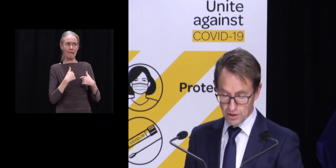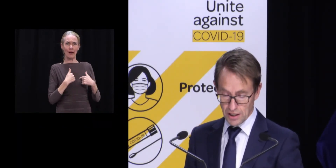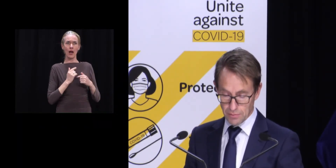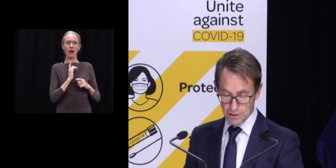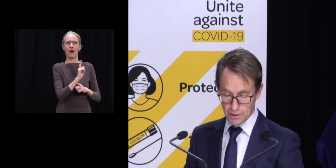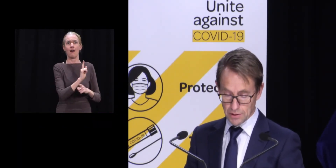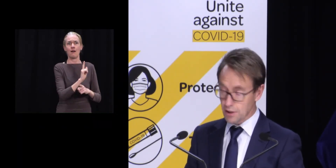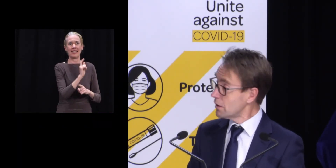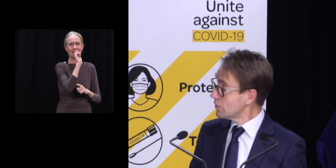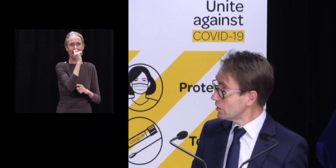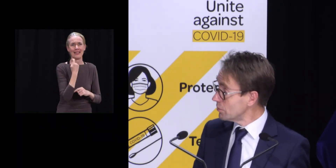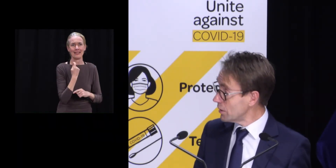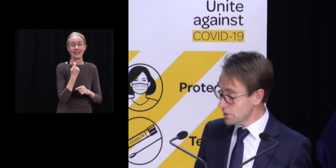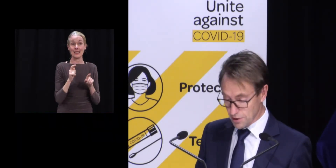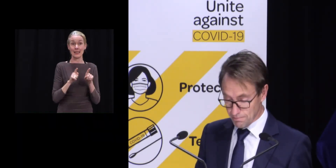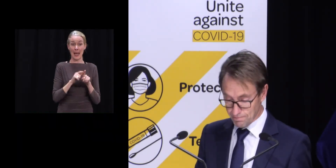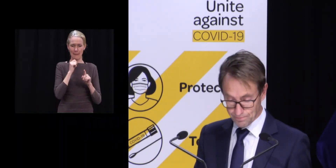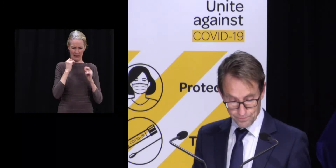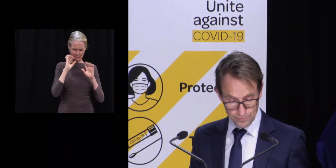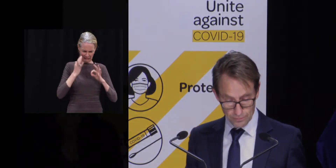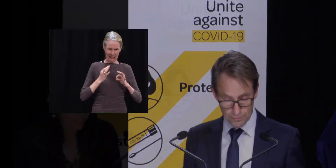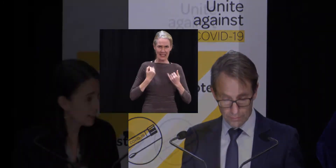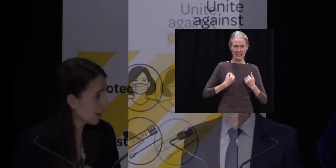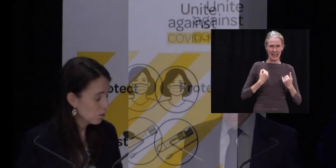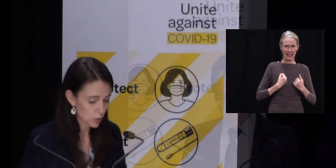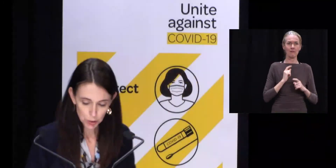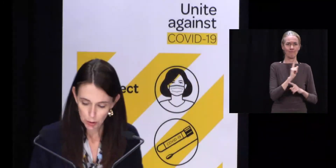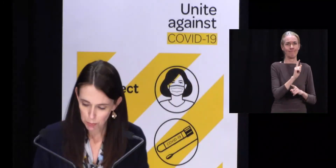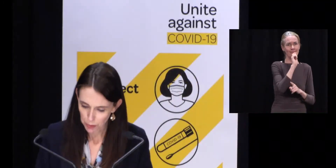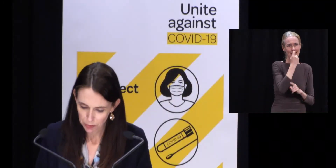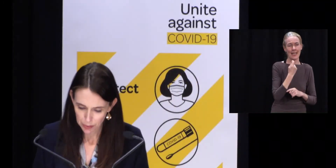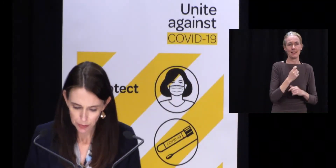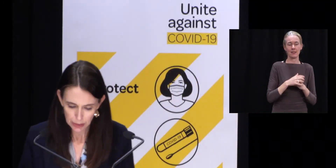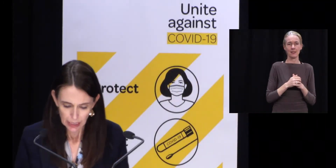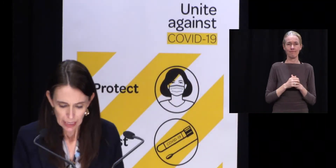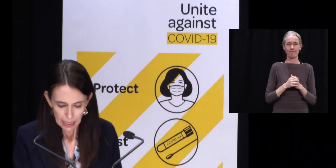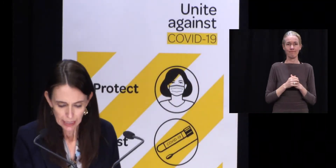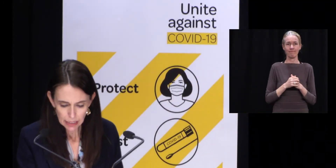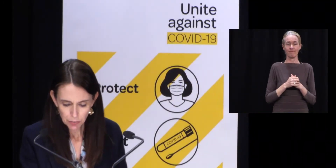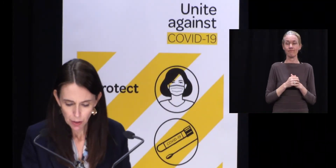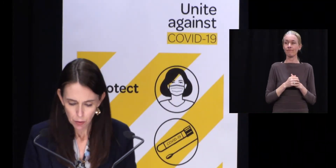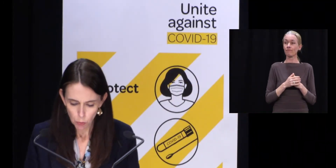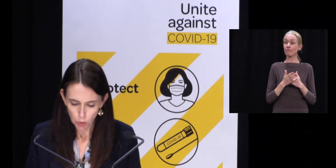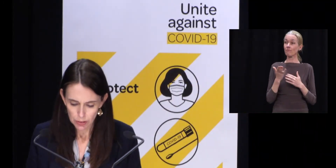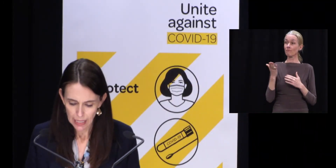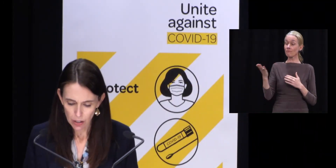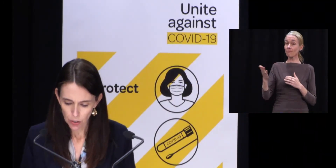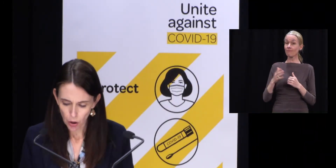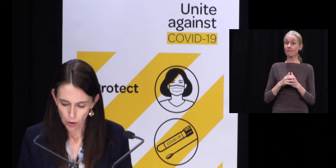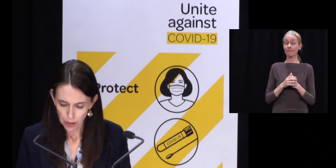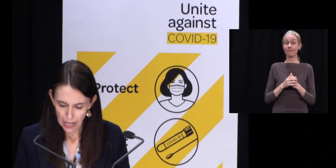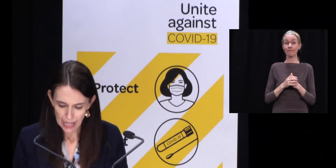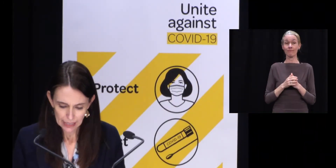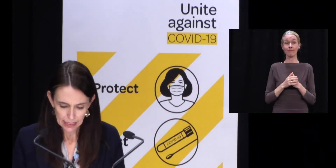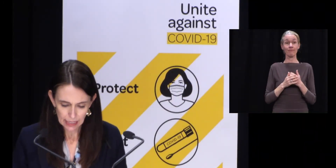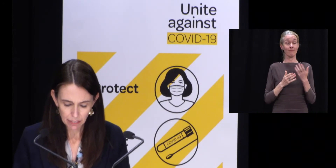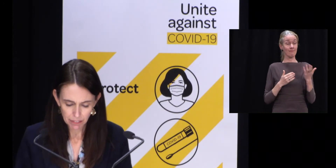there. To reiterate, wherever you are in New Zealand, if you have any symptoms, get a test.